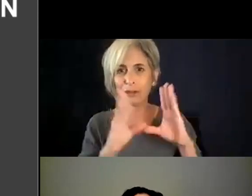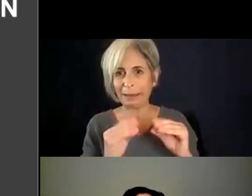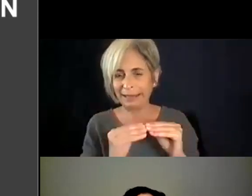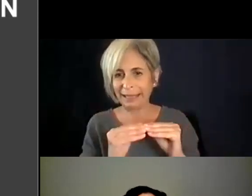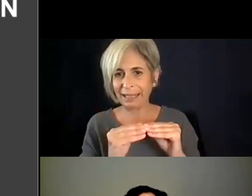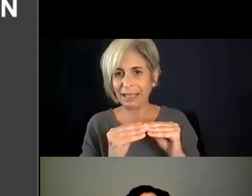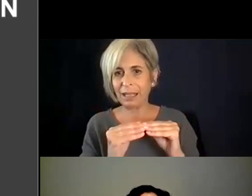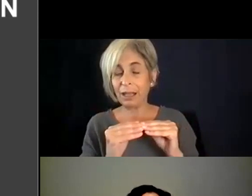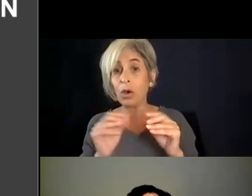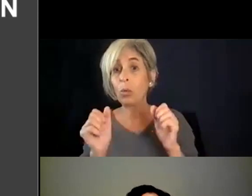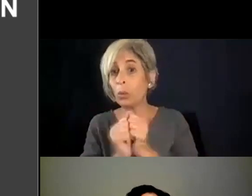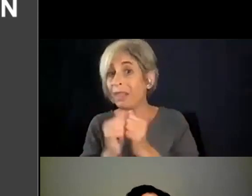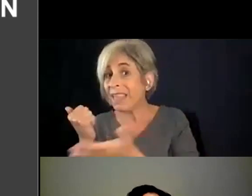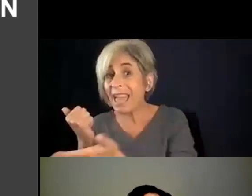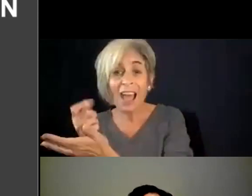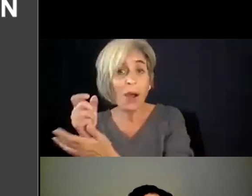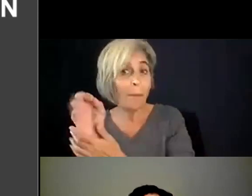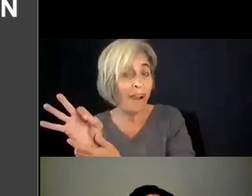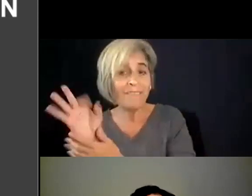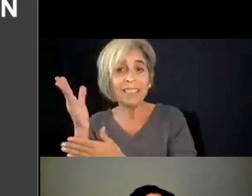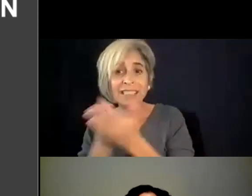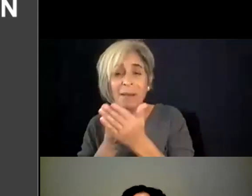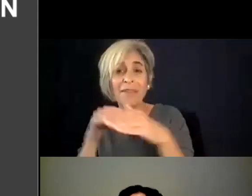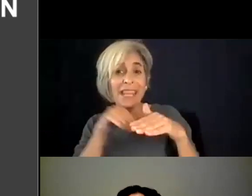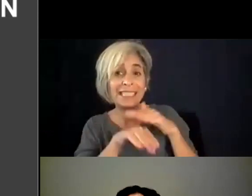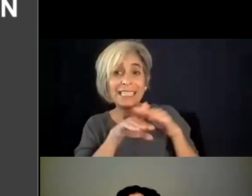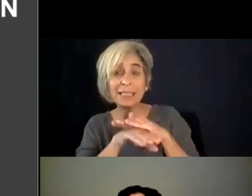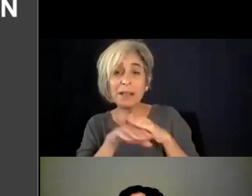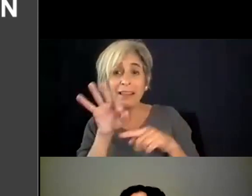Even with the help of some of the accessibility features and